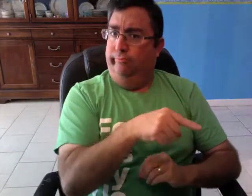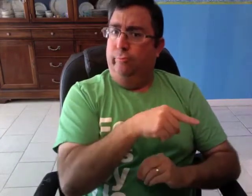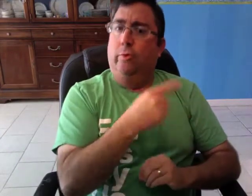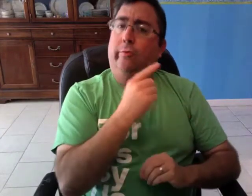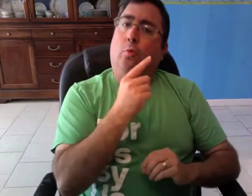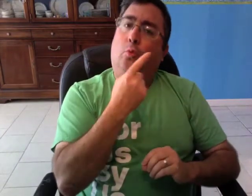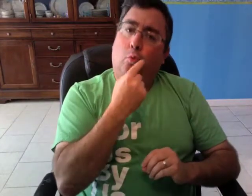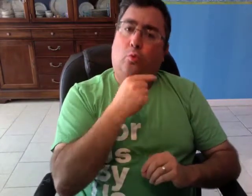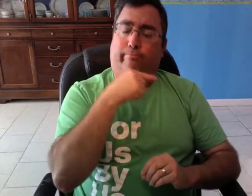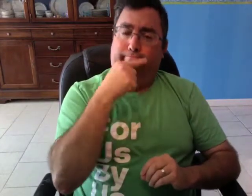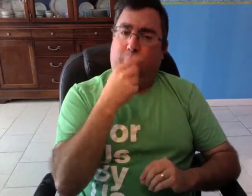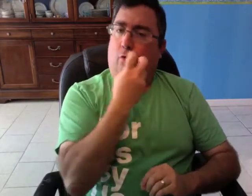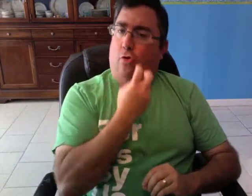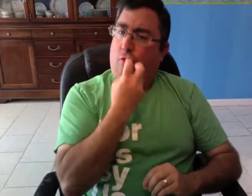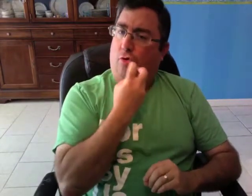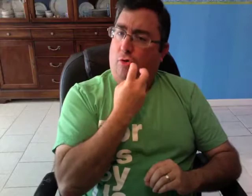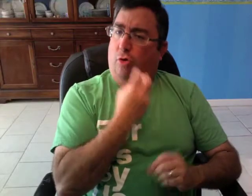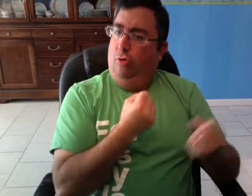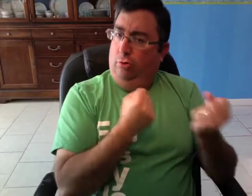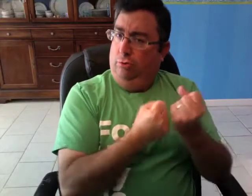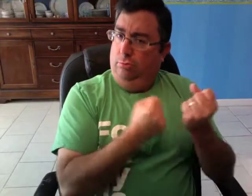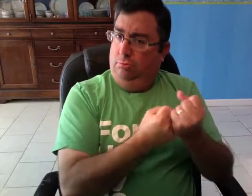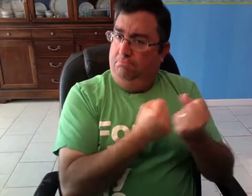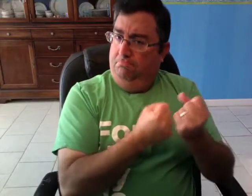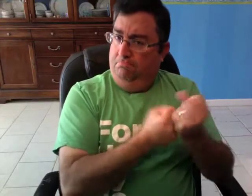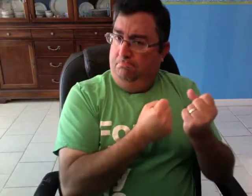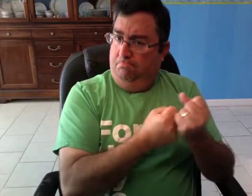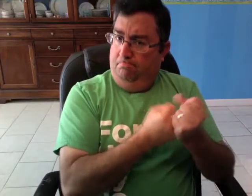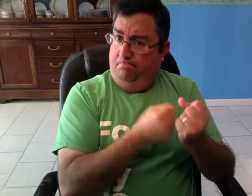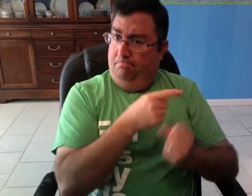This group of 200 Deaf people greatly outnumbered the Hearing Oralists there.